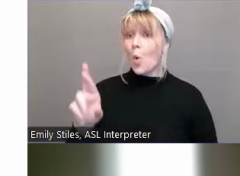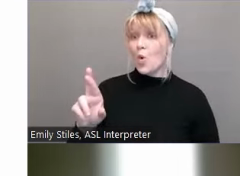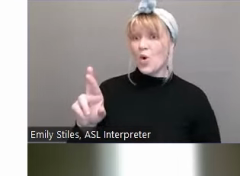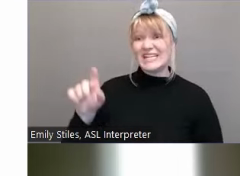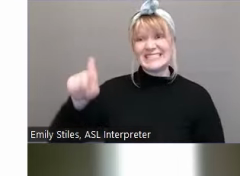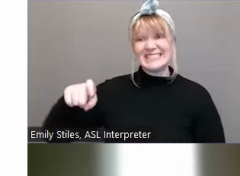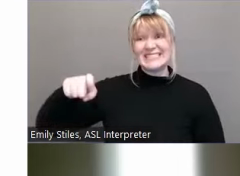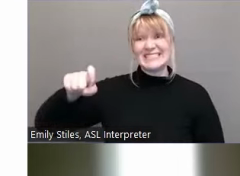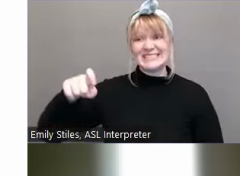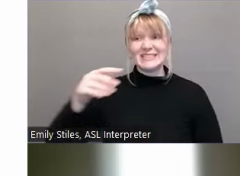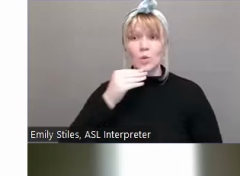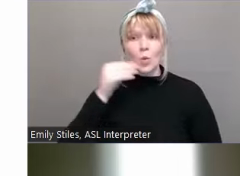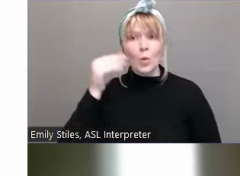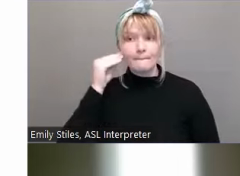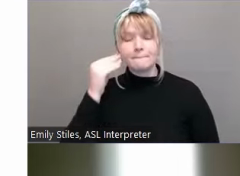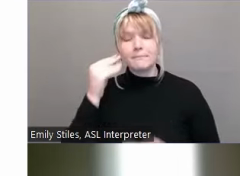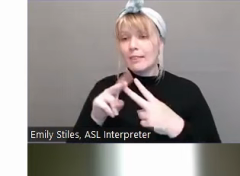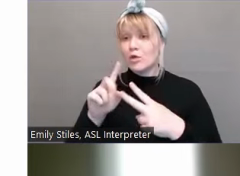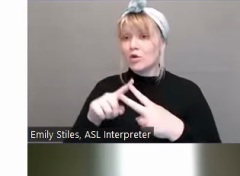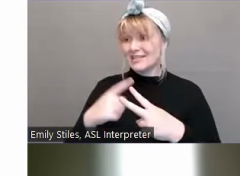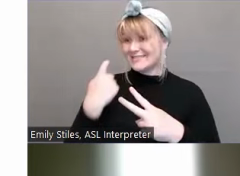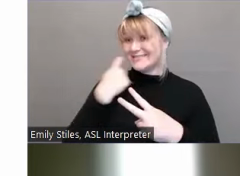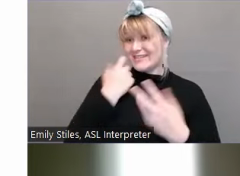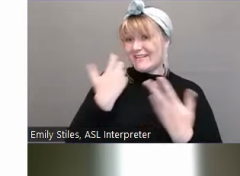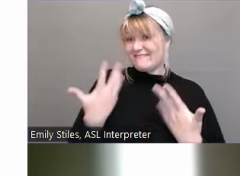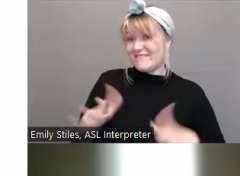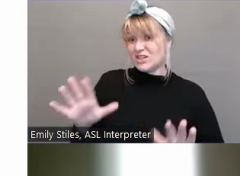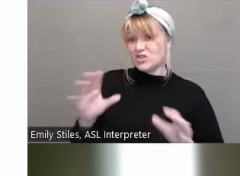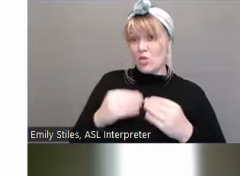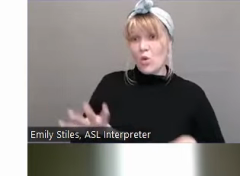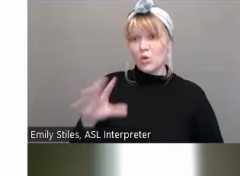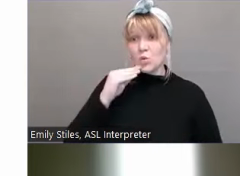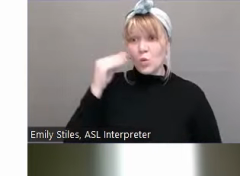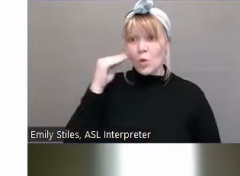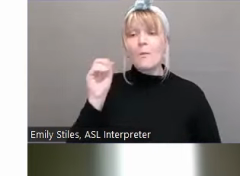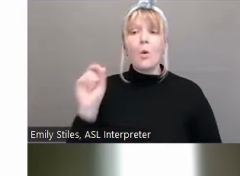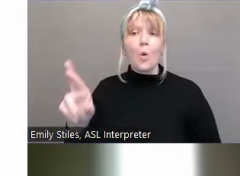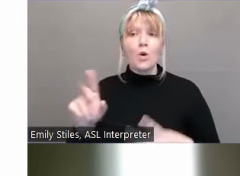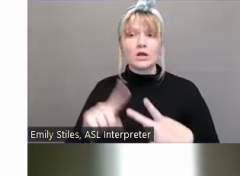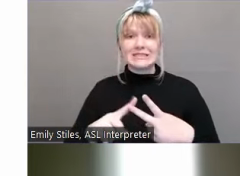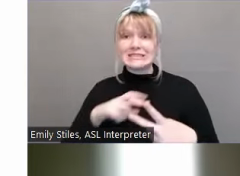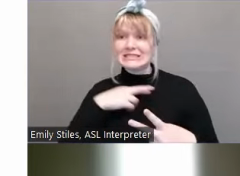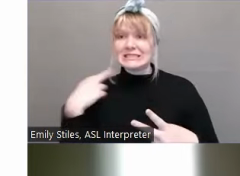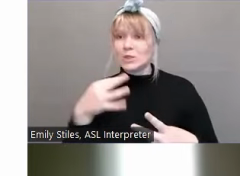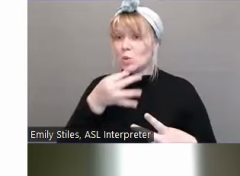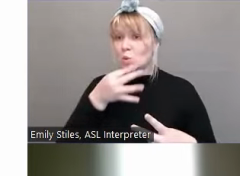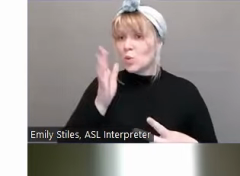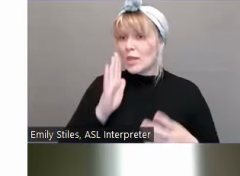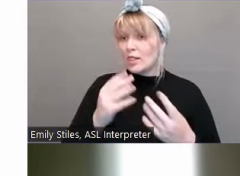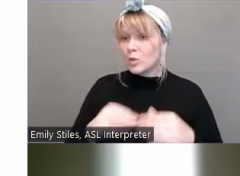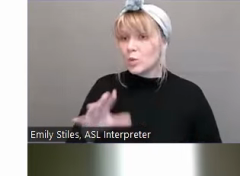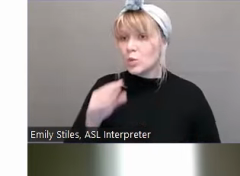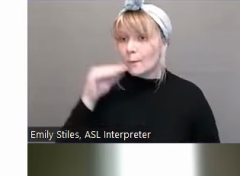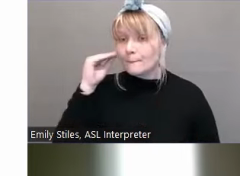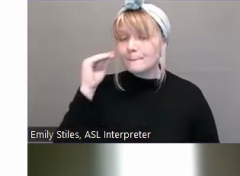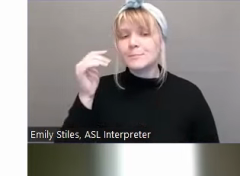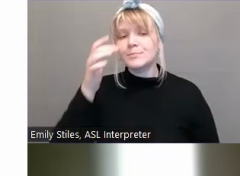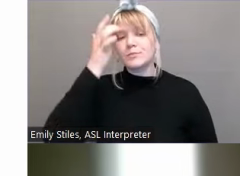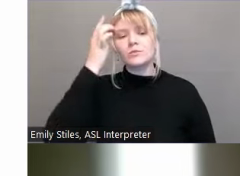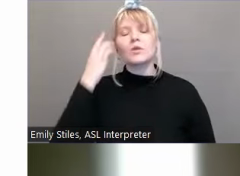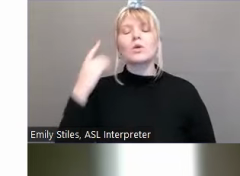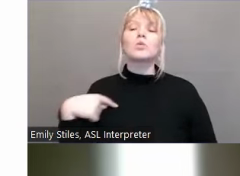So, it all started when we applied for a grant opportunity in New York to provide permanent